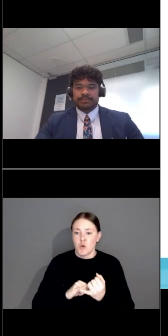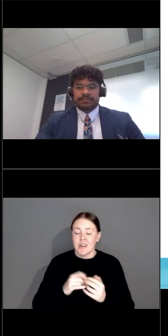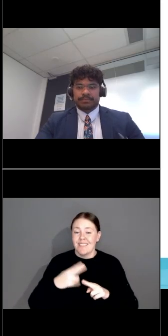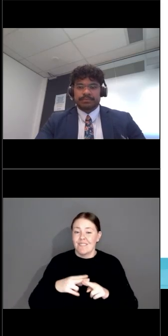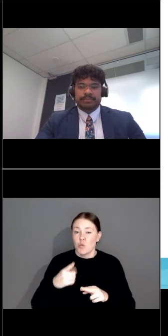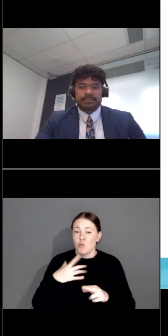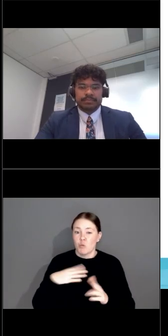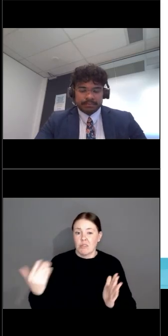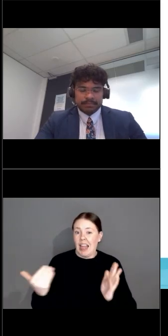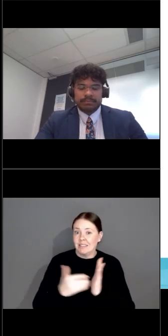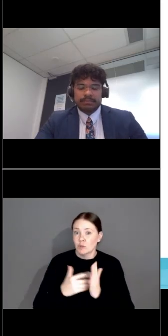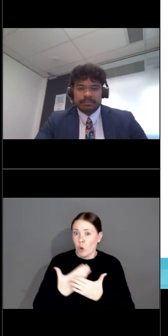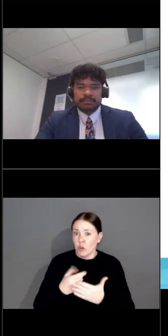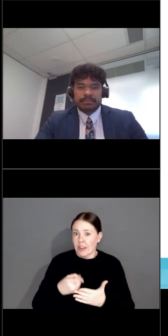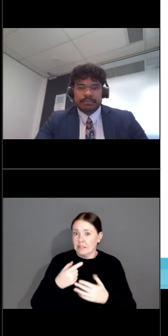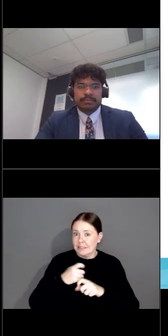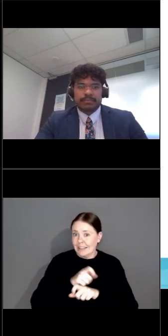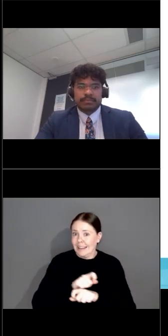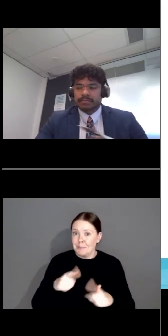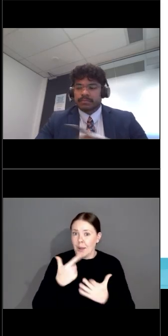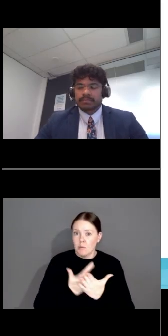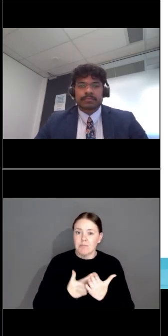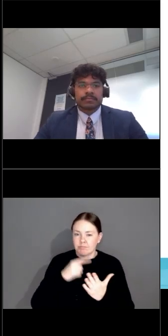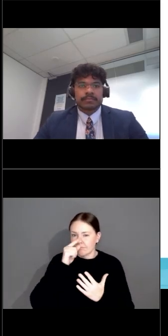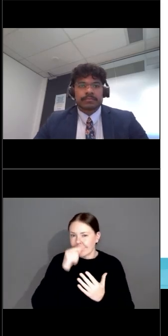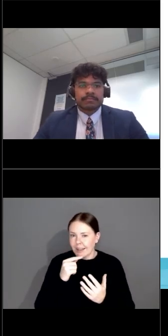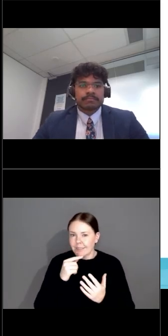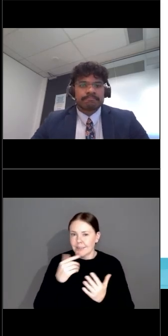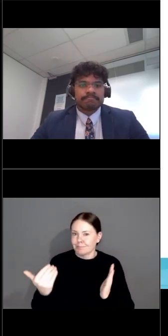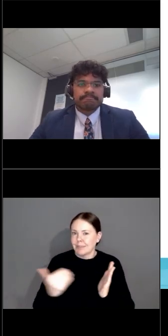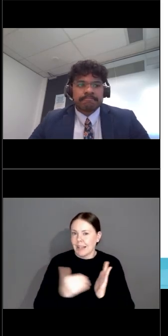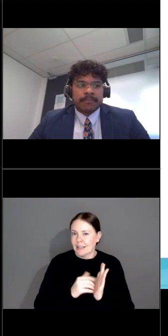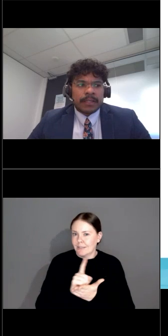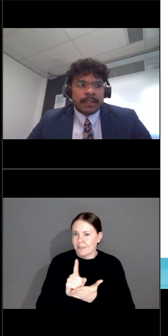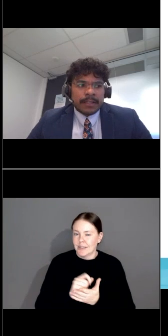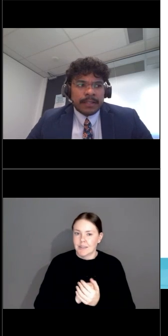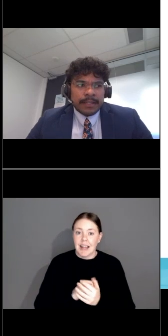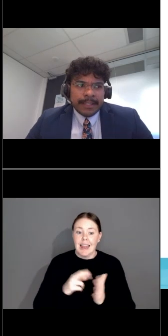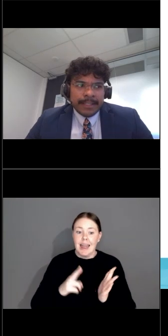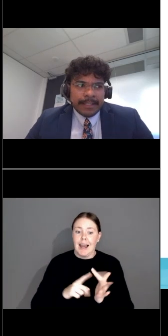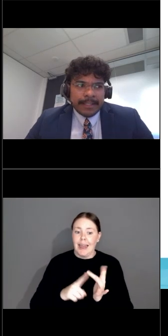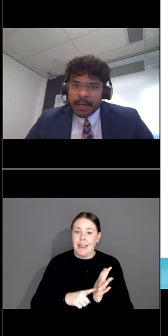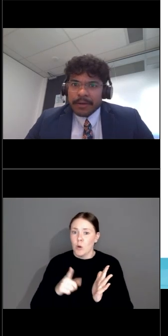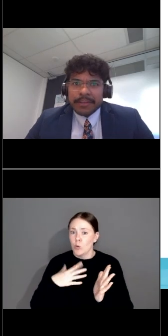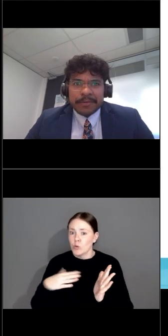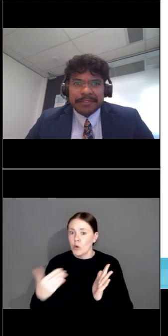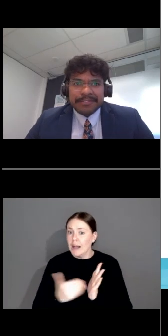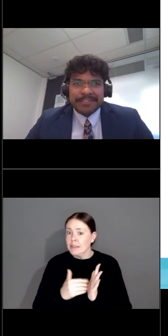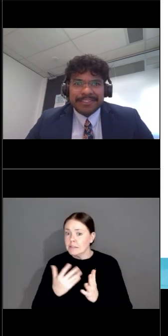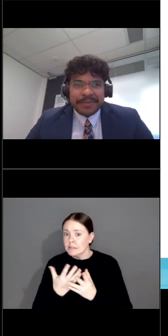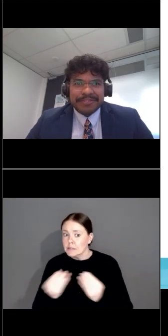live webinar so Neil do you have anything you want to add that you feel no I think we've think we've